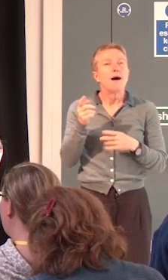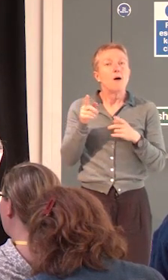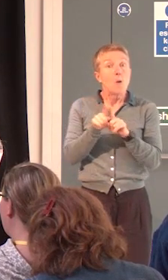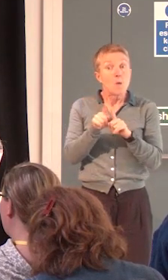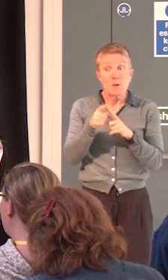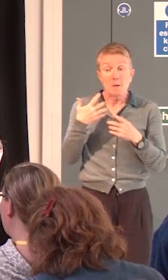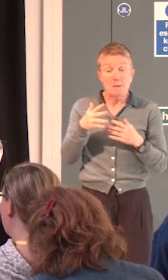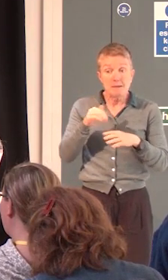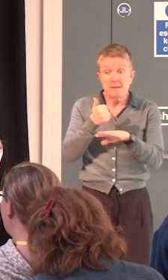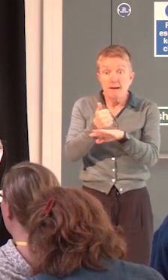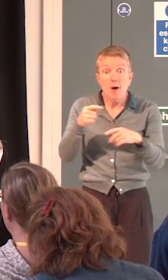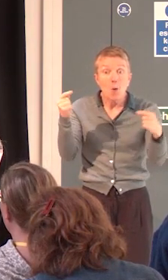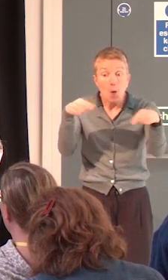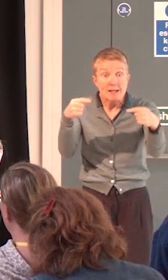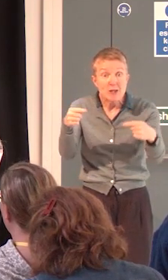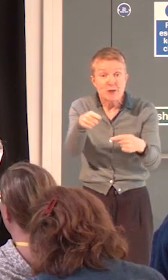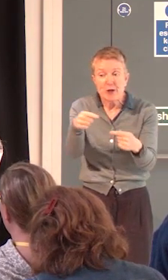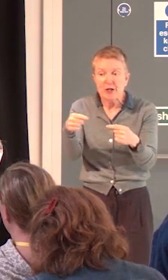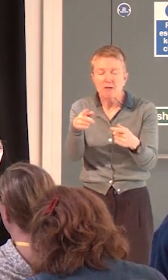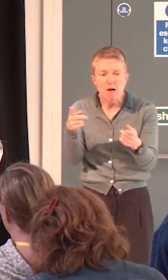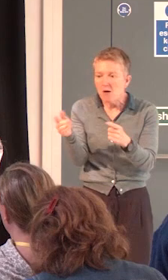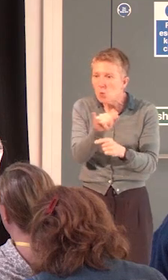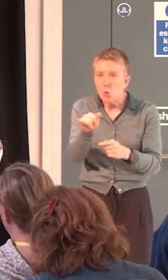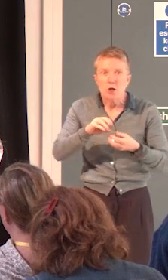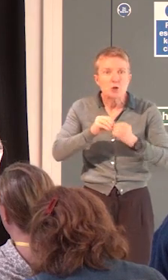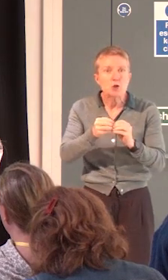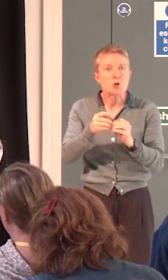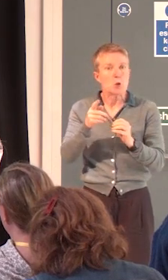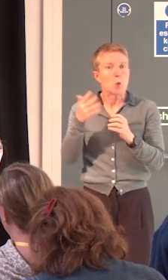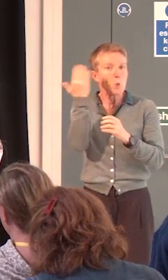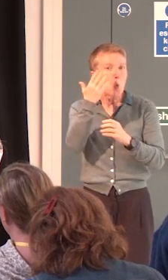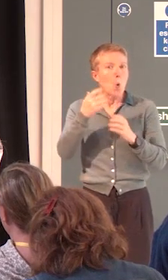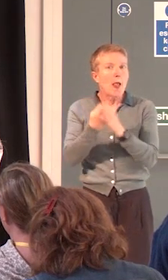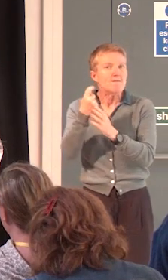We've also held a competition for the students to create a better logo to be used for school events, which encourages,